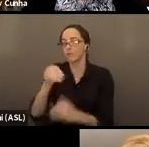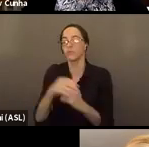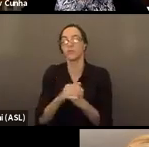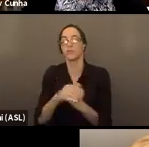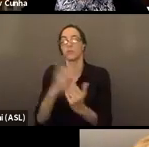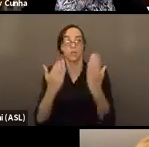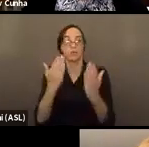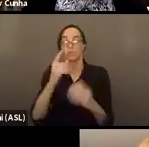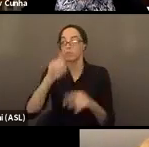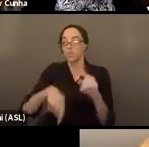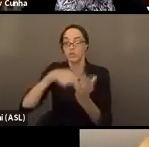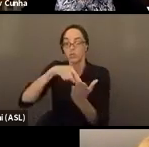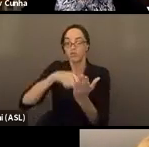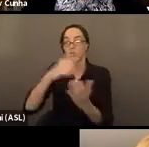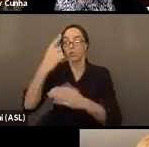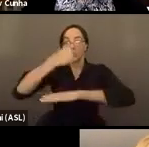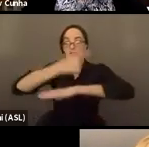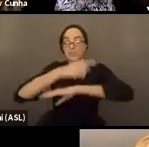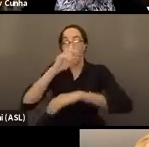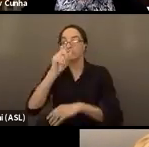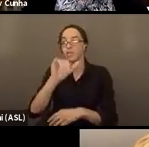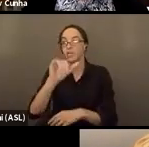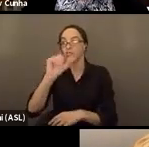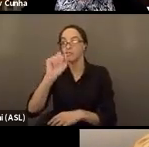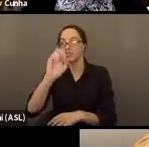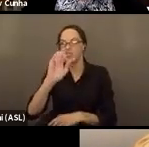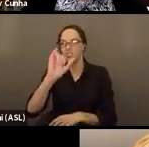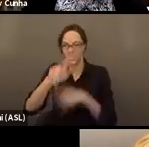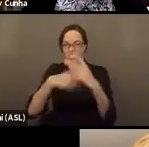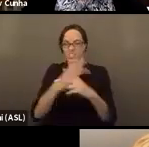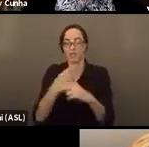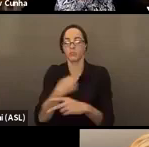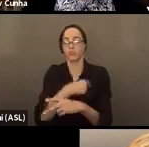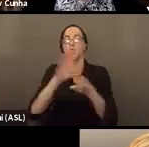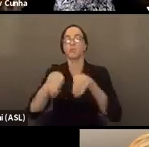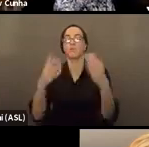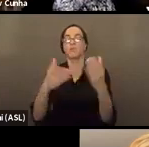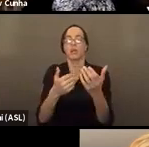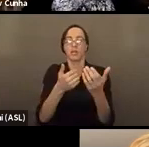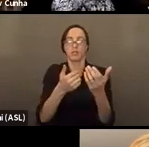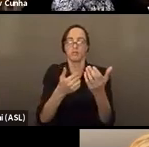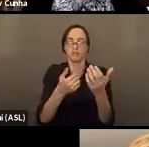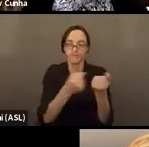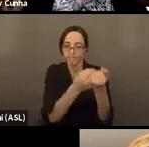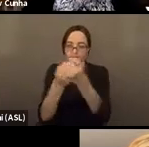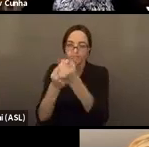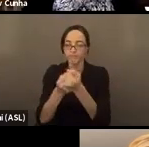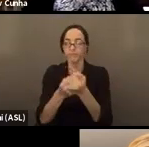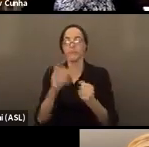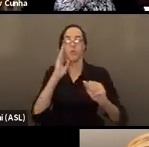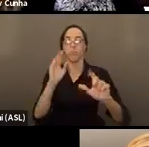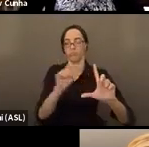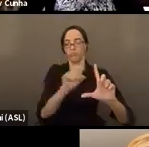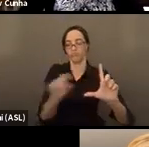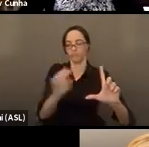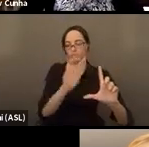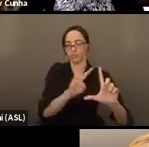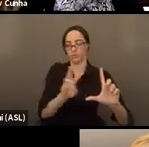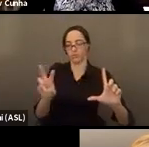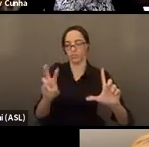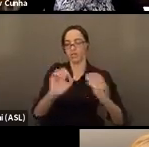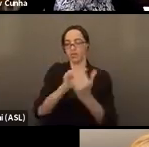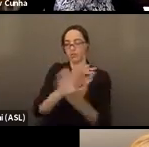to put a little link at the bottom to contact us for that so most importantly is we do a disability